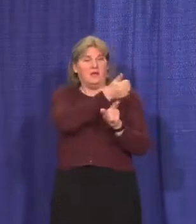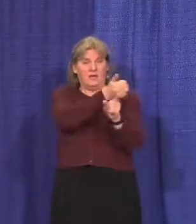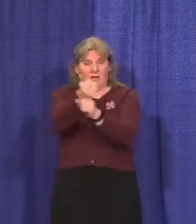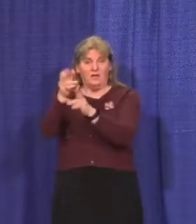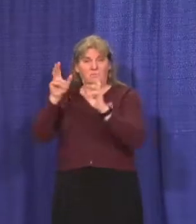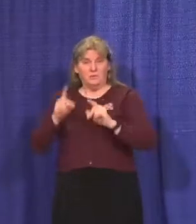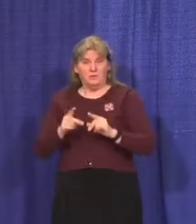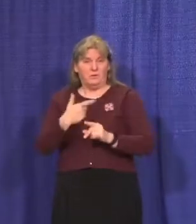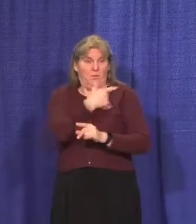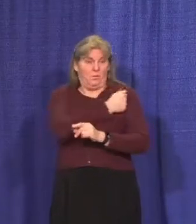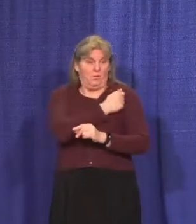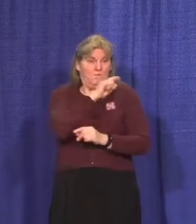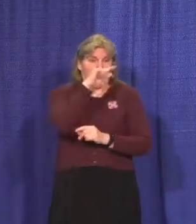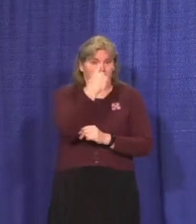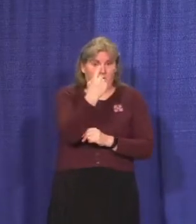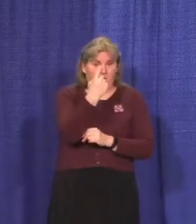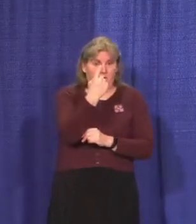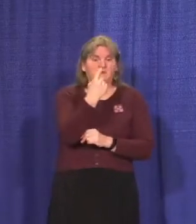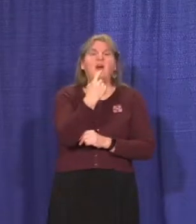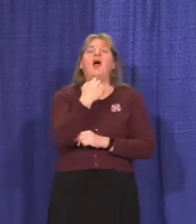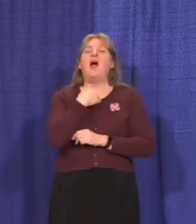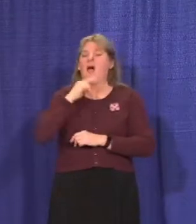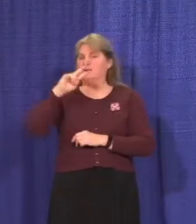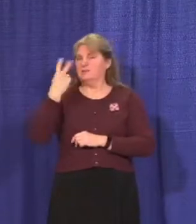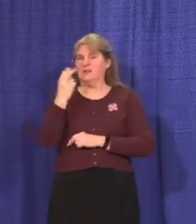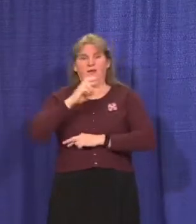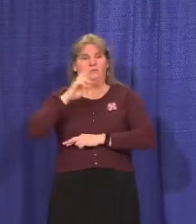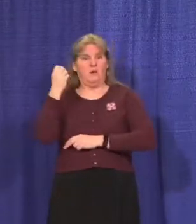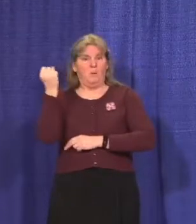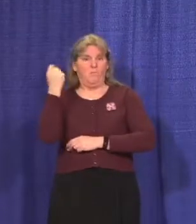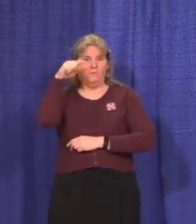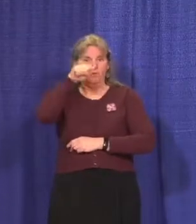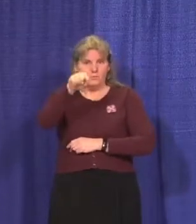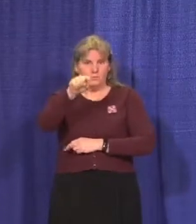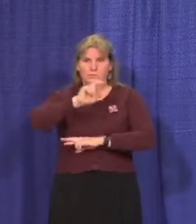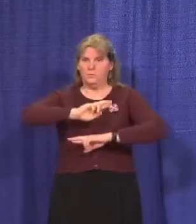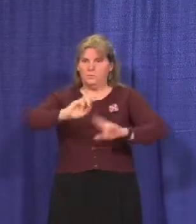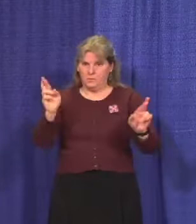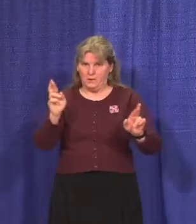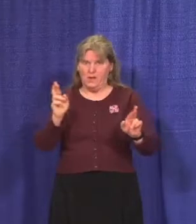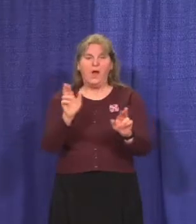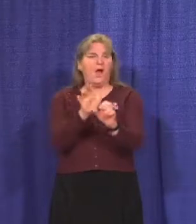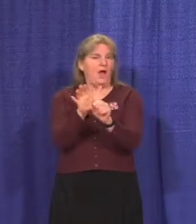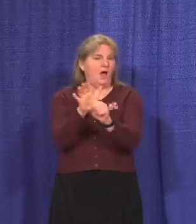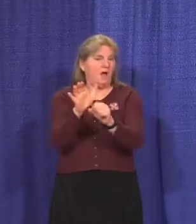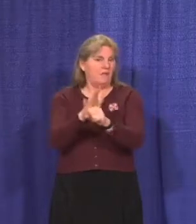waiting for you. We have enough vaccines to give second doses to everyone who